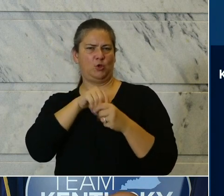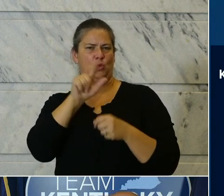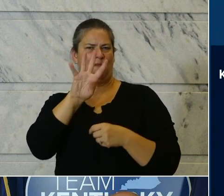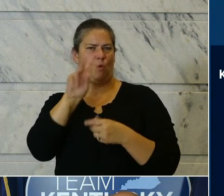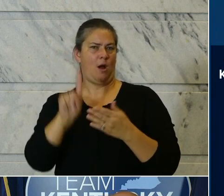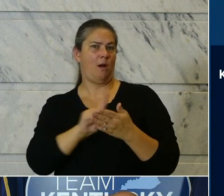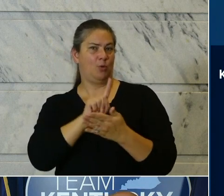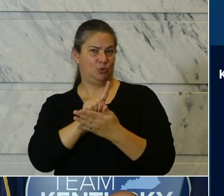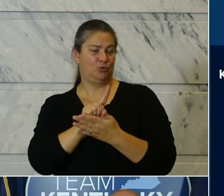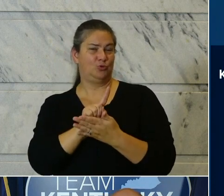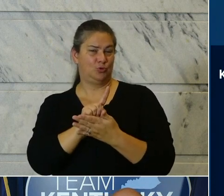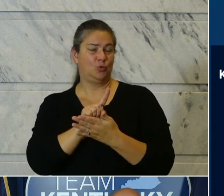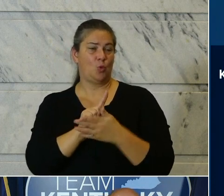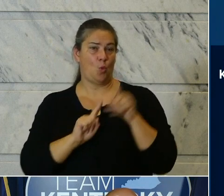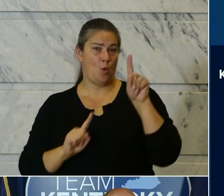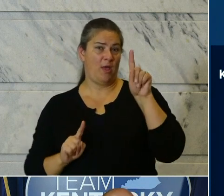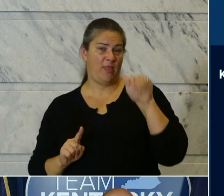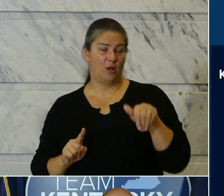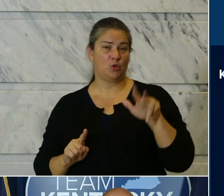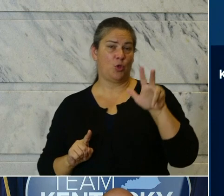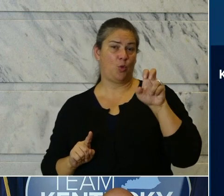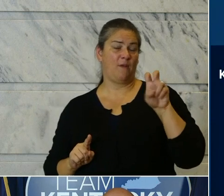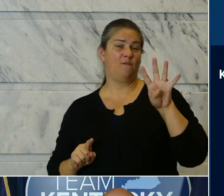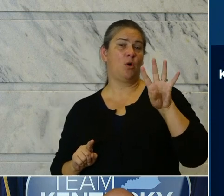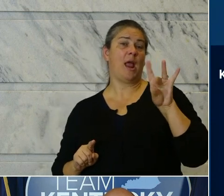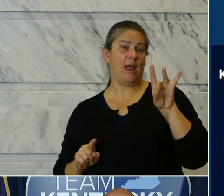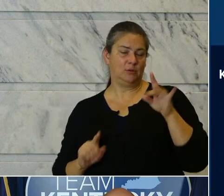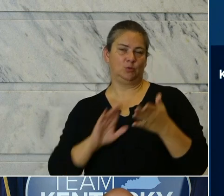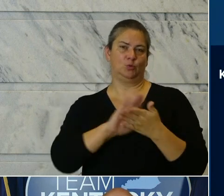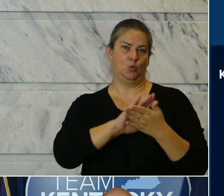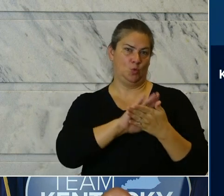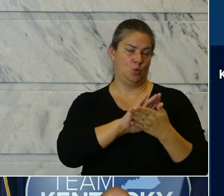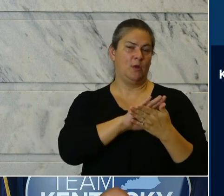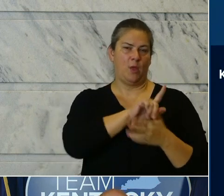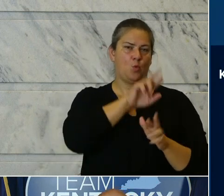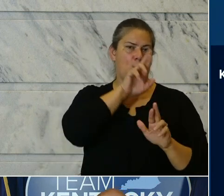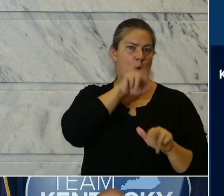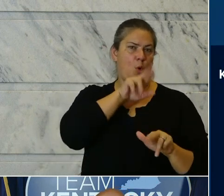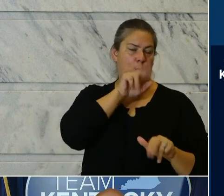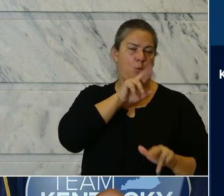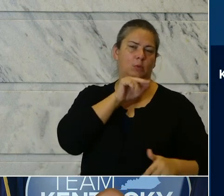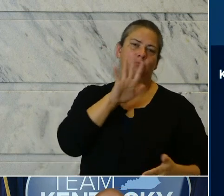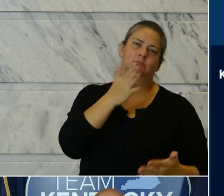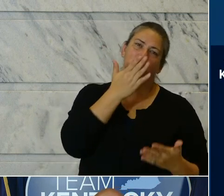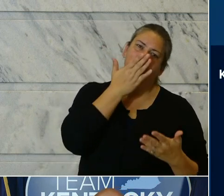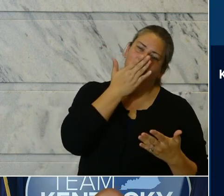FOUR SCHOOLS WERE REPORTED DATA. IN THE LAST TWENTY FOUR HOURS RELEASED YESTERDAY WE HAD ONE THOUSAND THREE HUNDRED AND